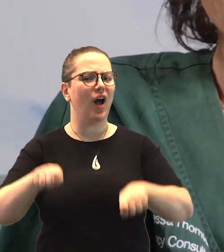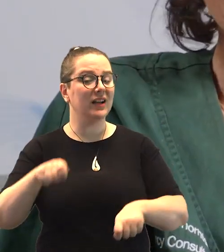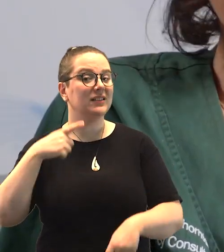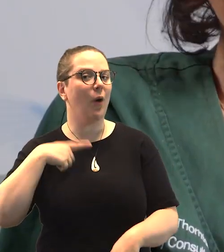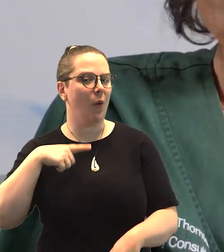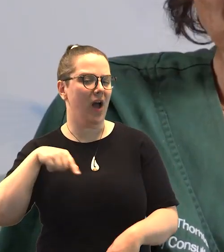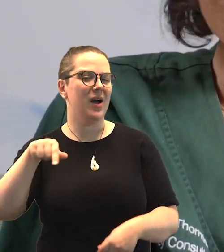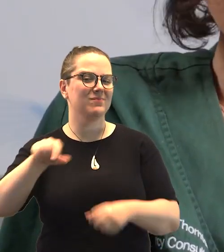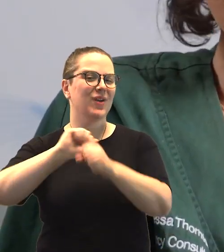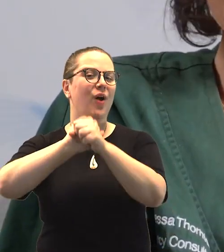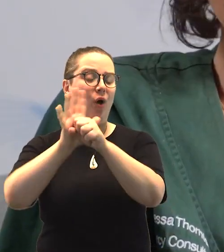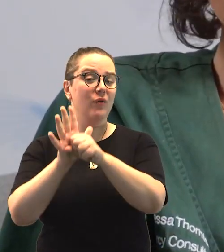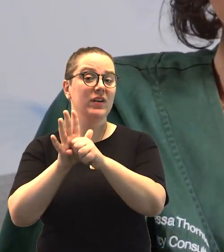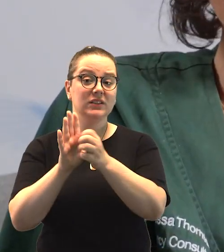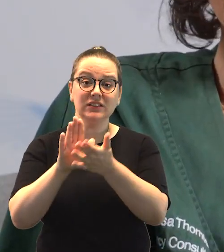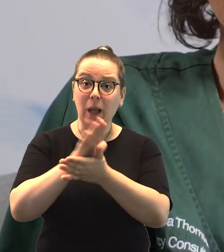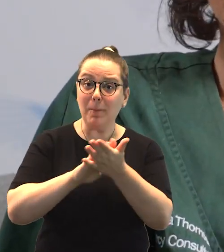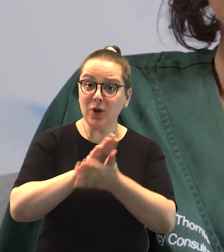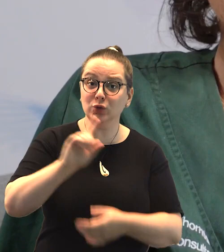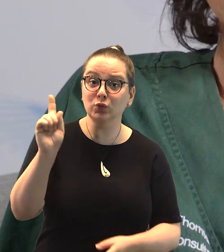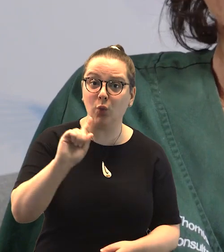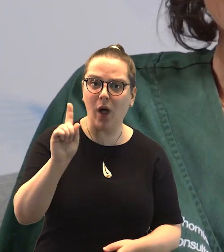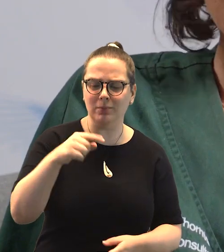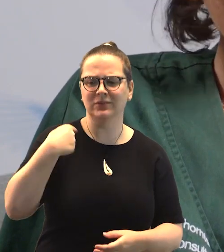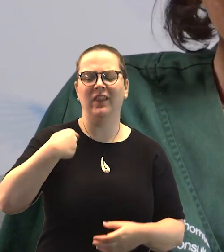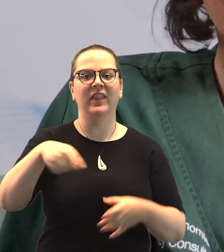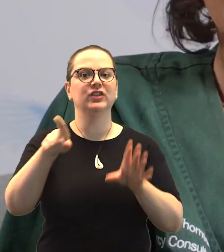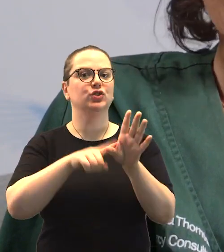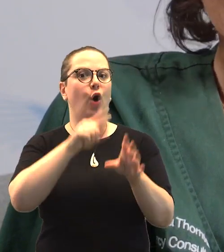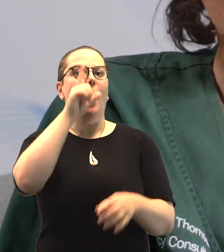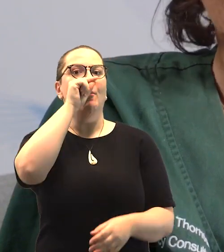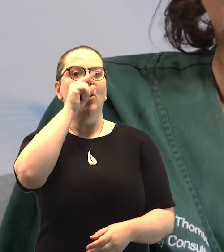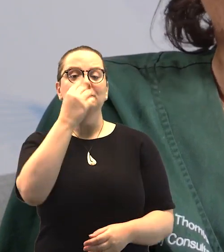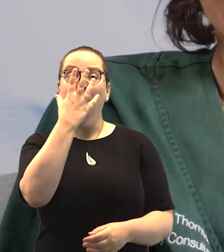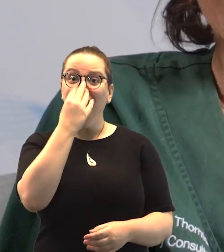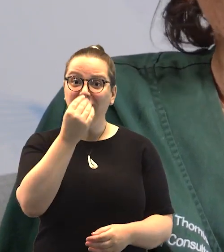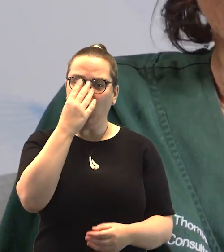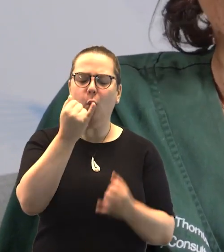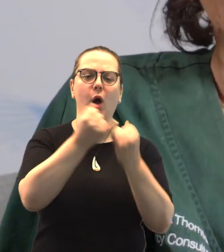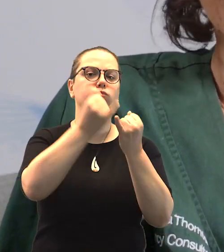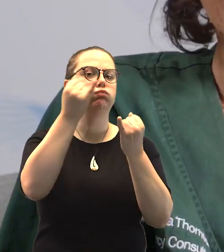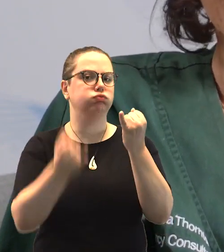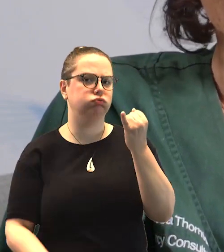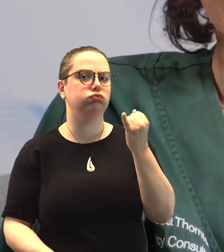we haven't been exposed before. So it's really important this year to get that flu vaccine